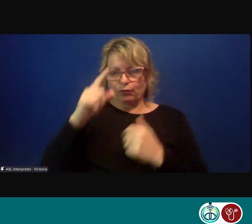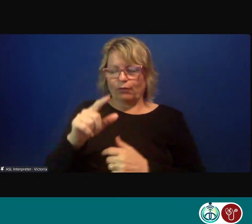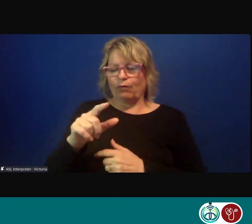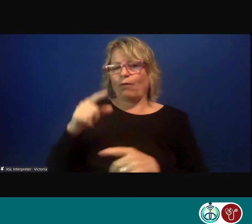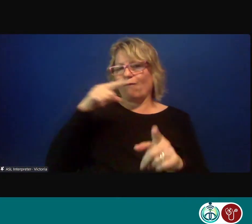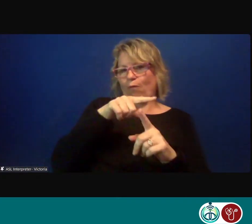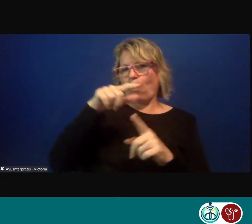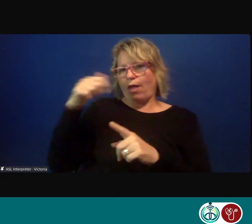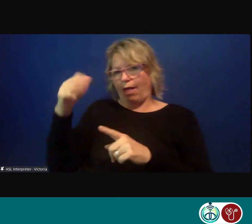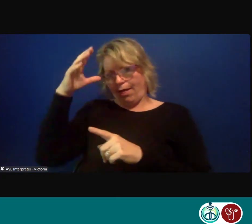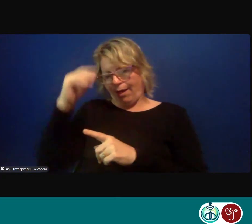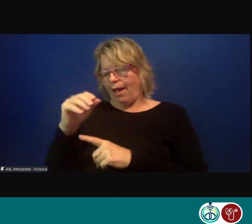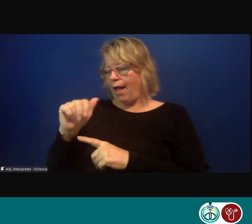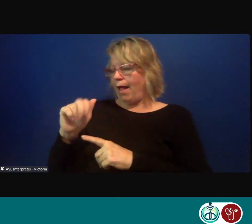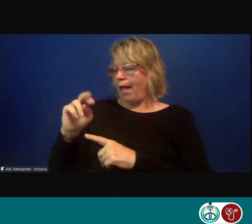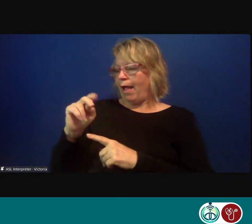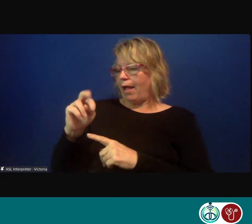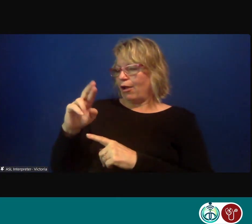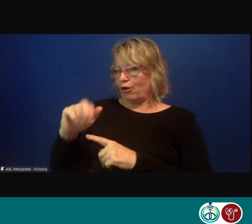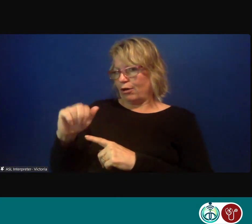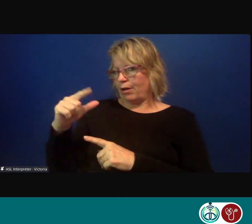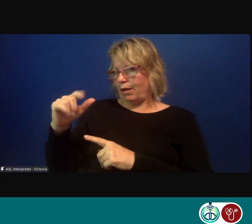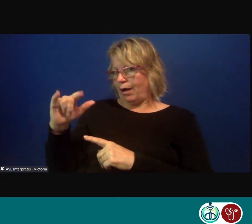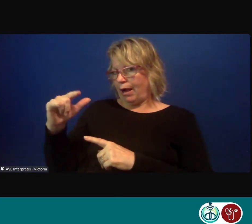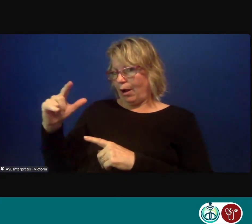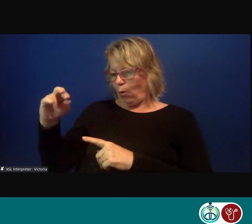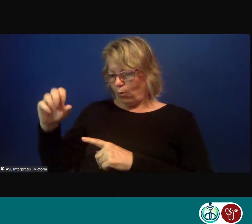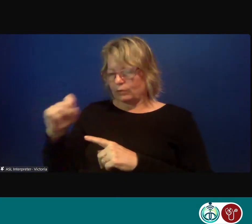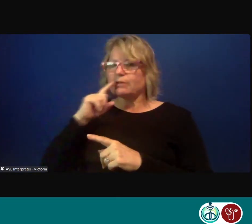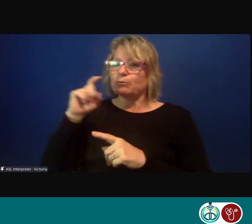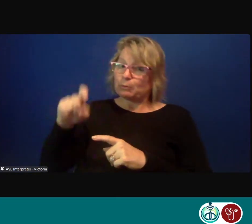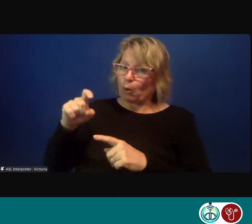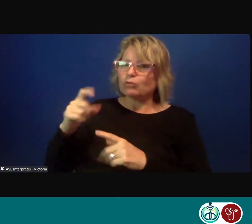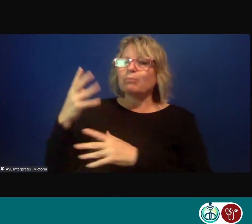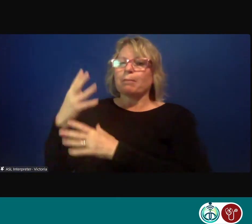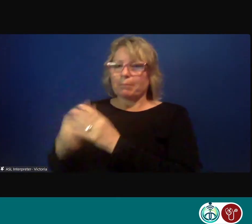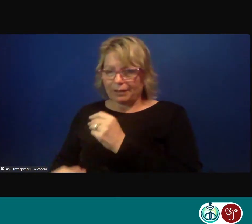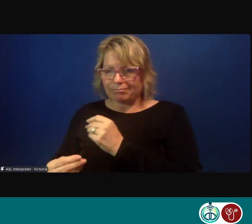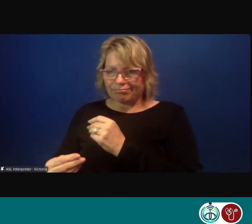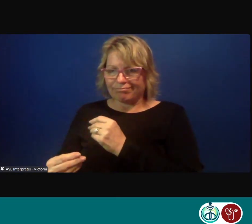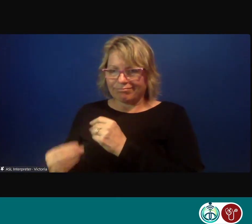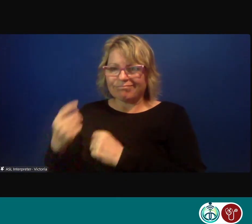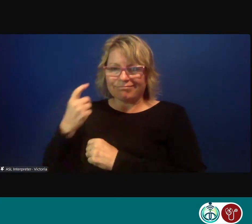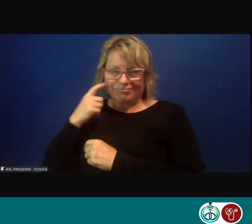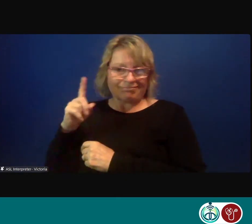who was due to give this keynote here today, but who passed away suddenly as mentioned in December.